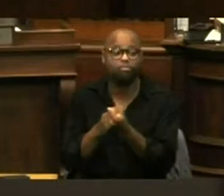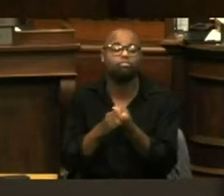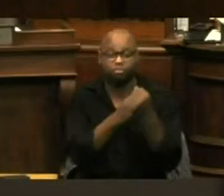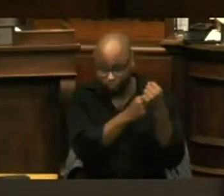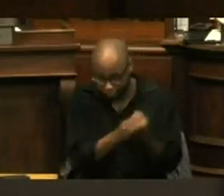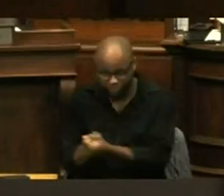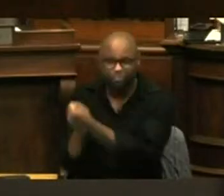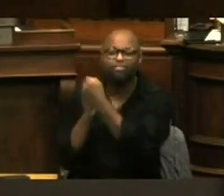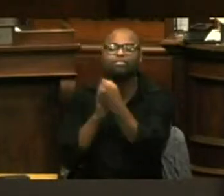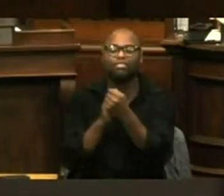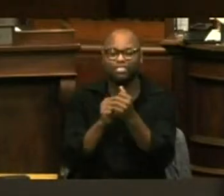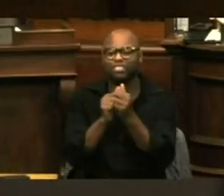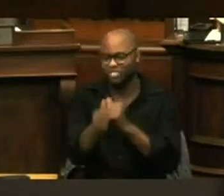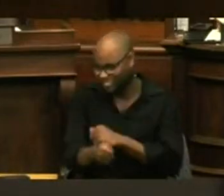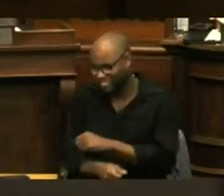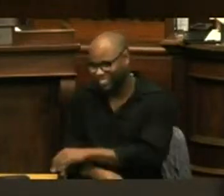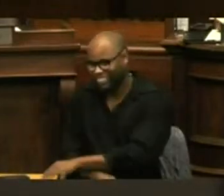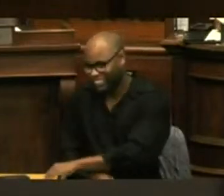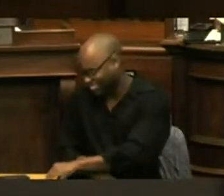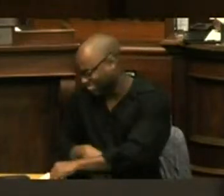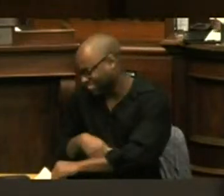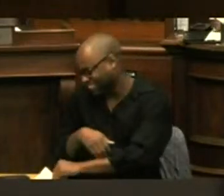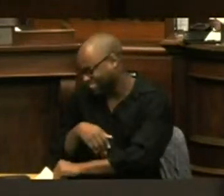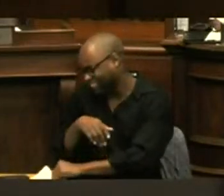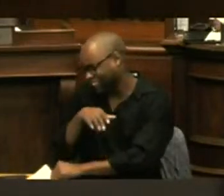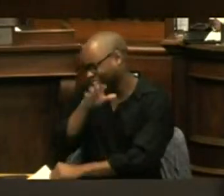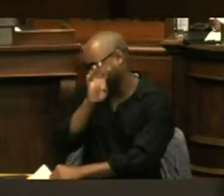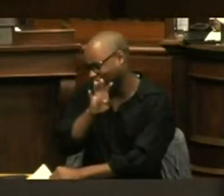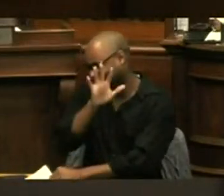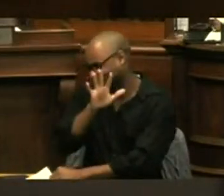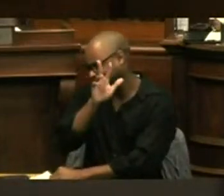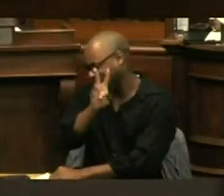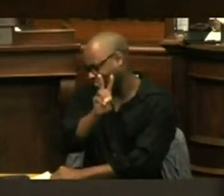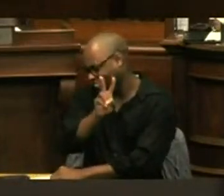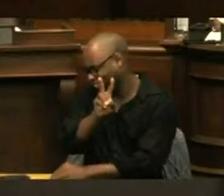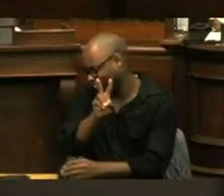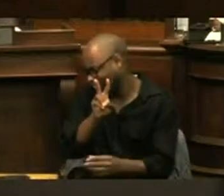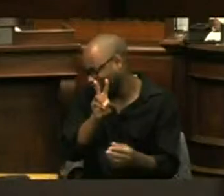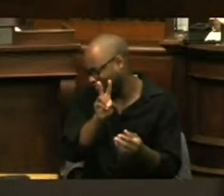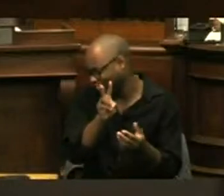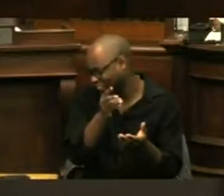second. So moved. Second. All in favor? Aye. Motion carries.